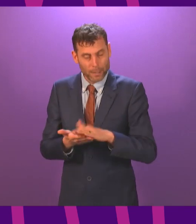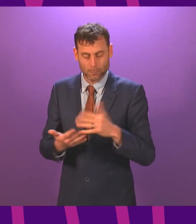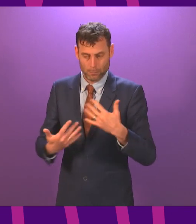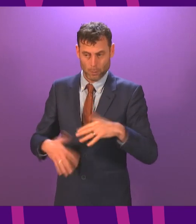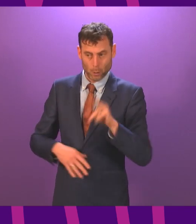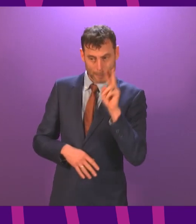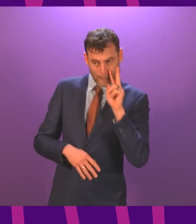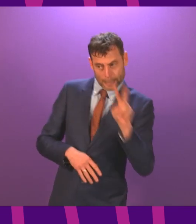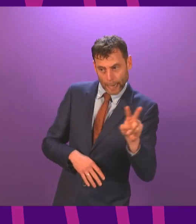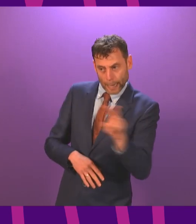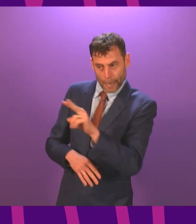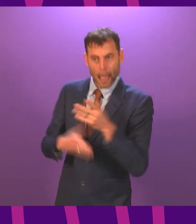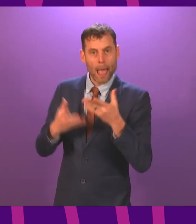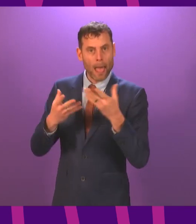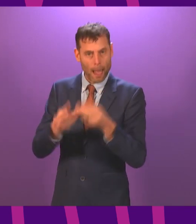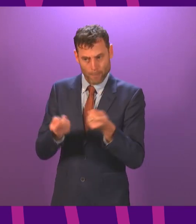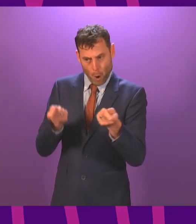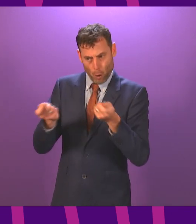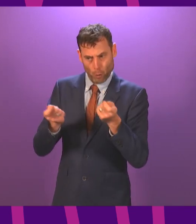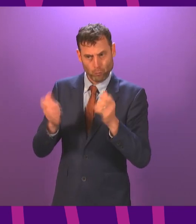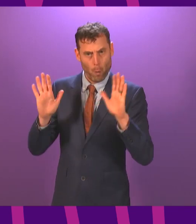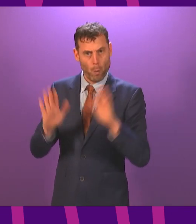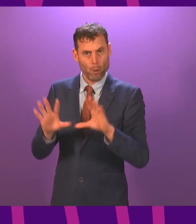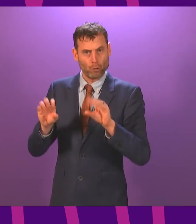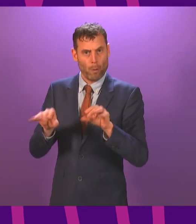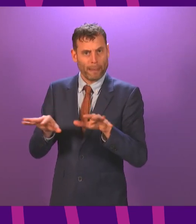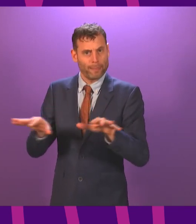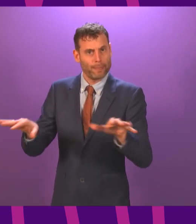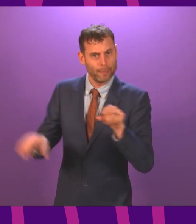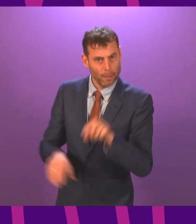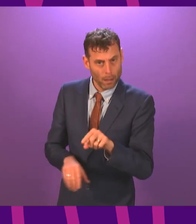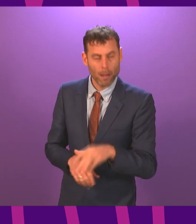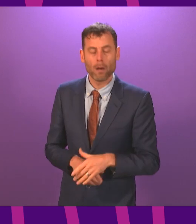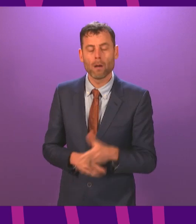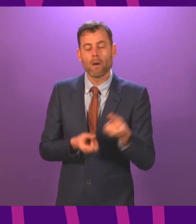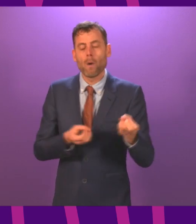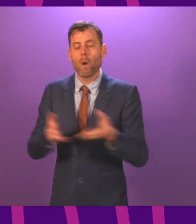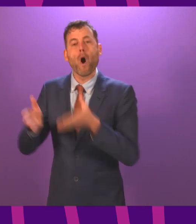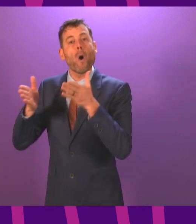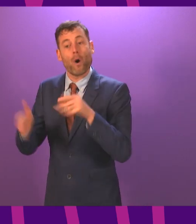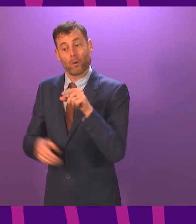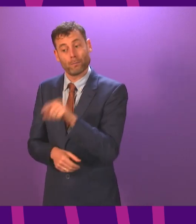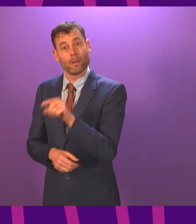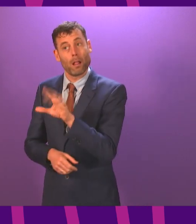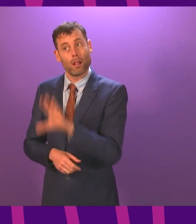We are also now starting to see a fall in the number of people who are in hospital and